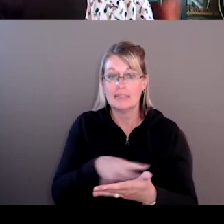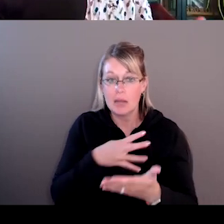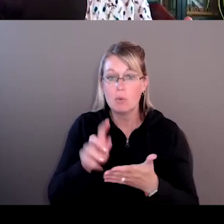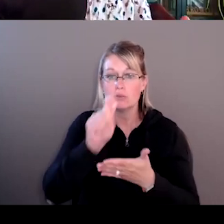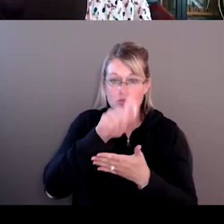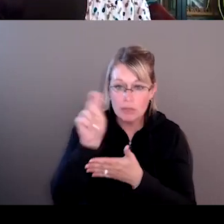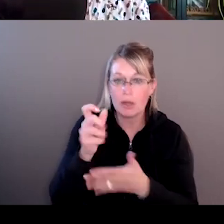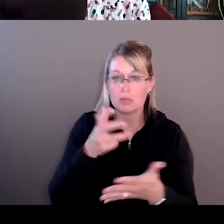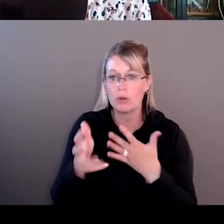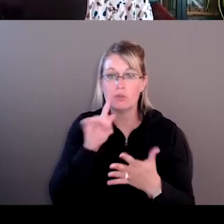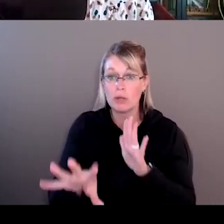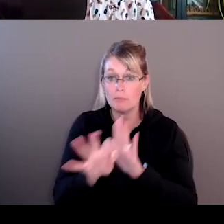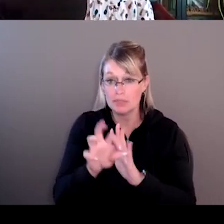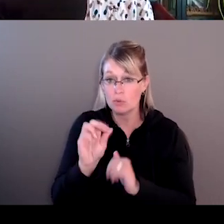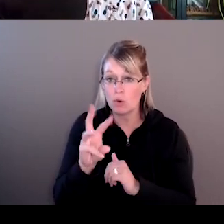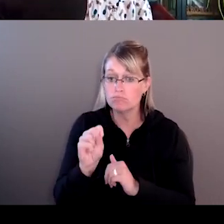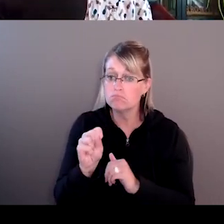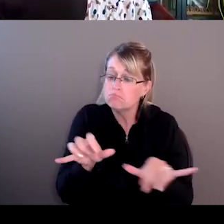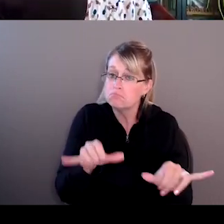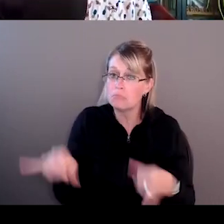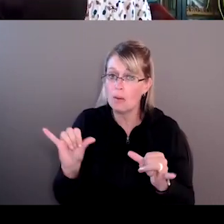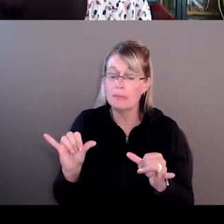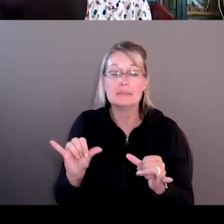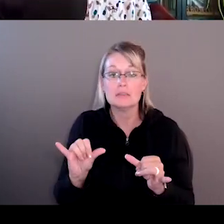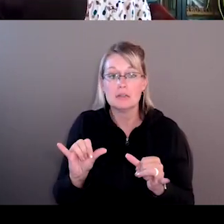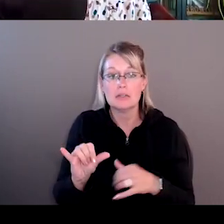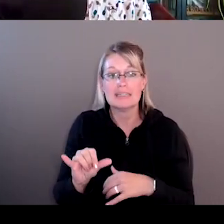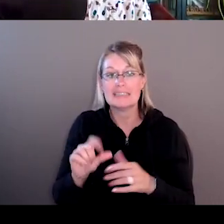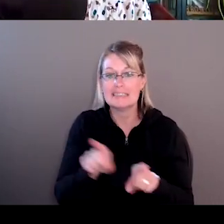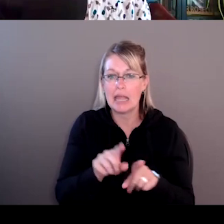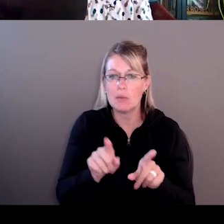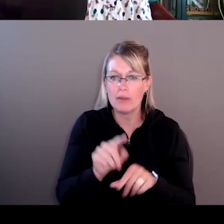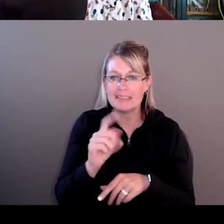a row are common, same with tables that have text fields or buttons. For the most part,